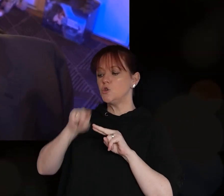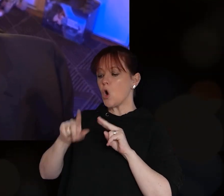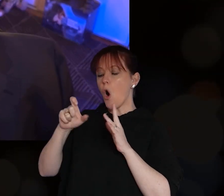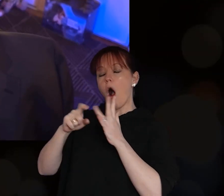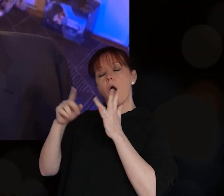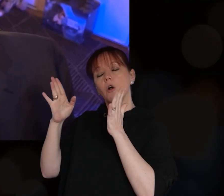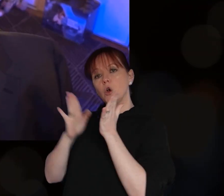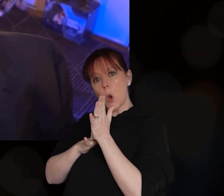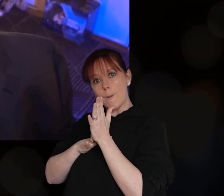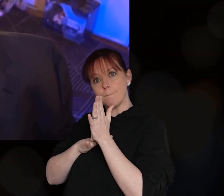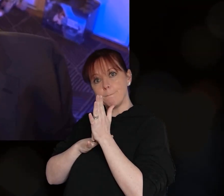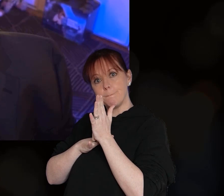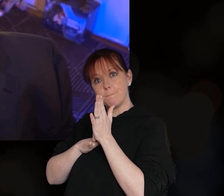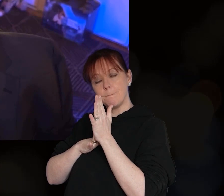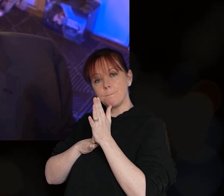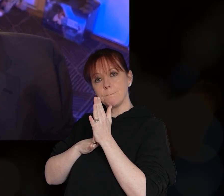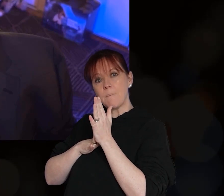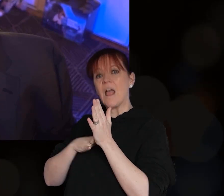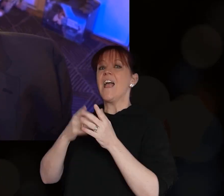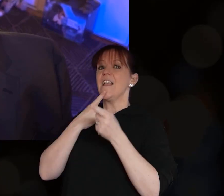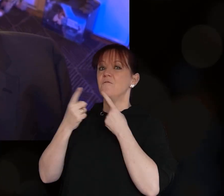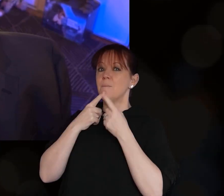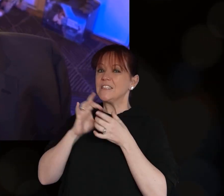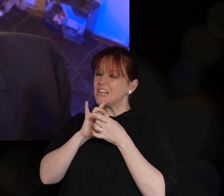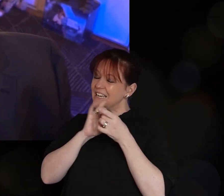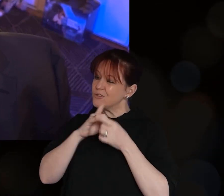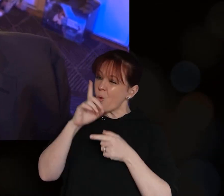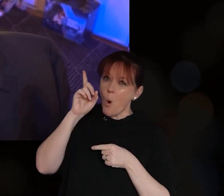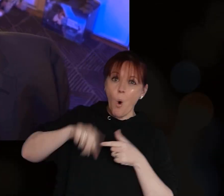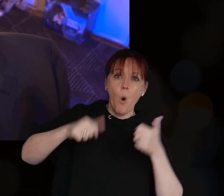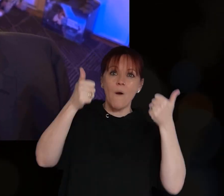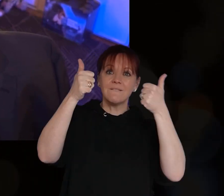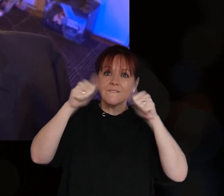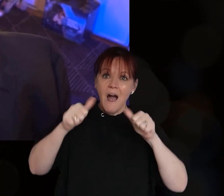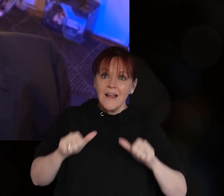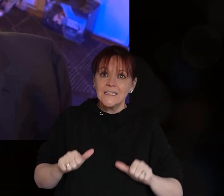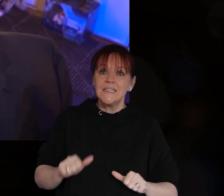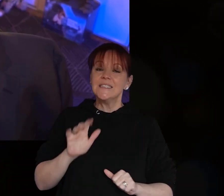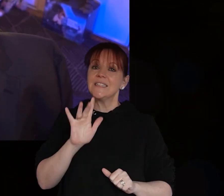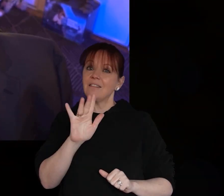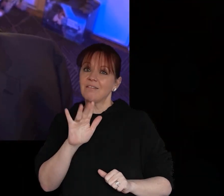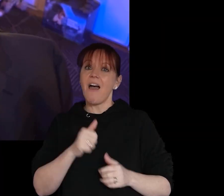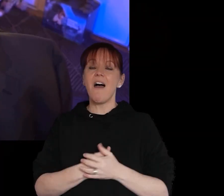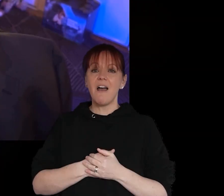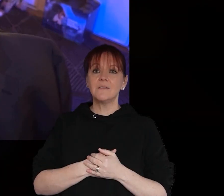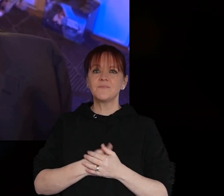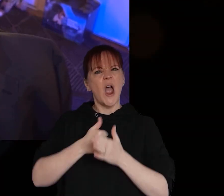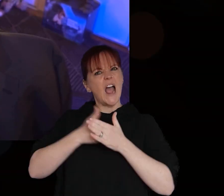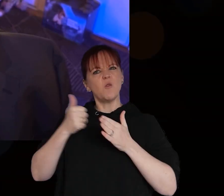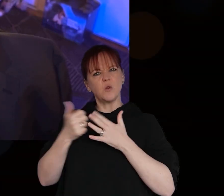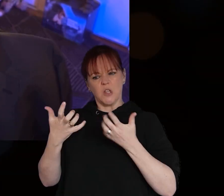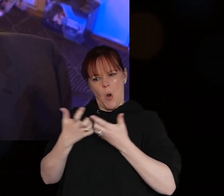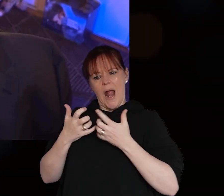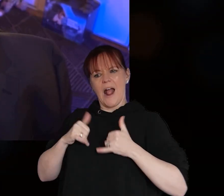Each of the finalists has a link and info about their work and you'll find information about how the awards work too.